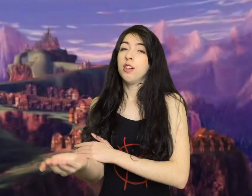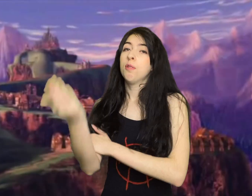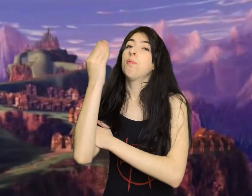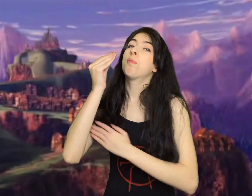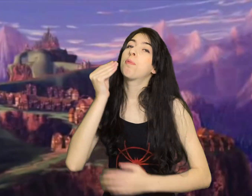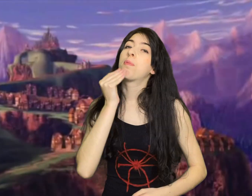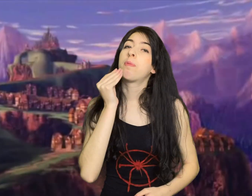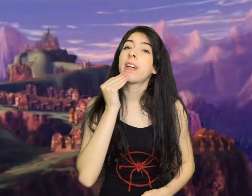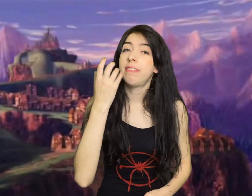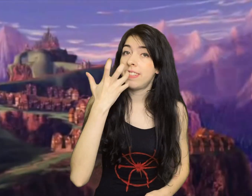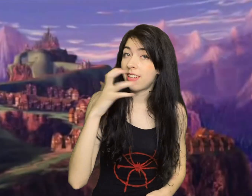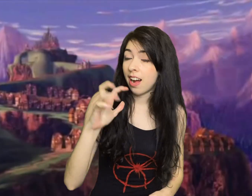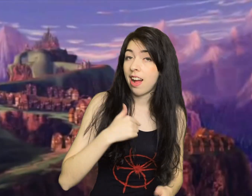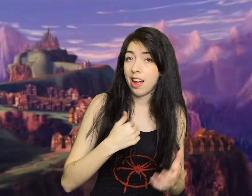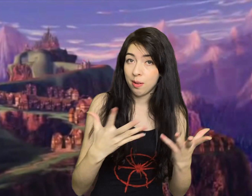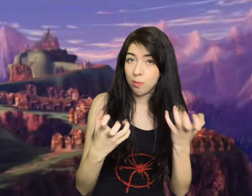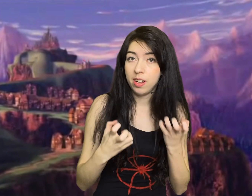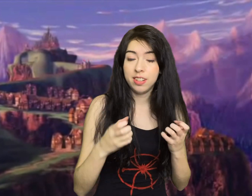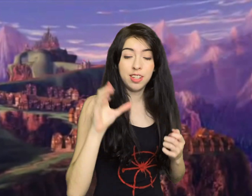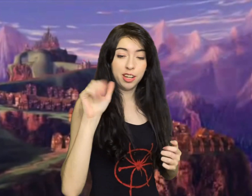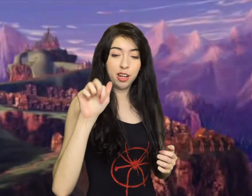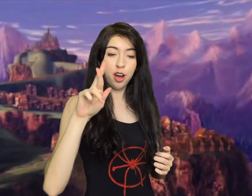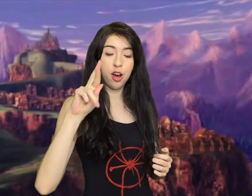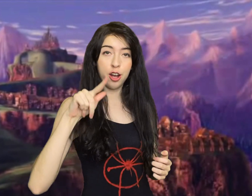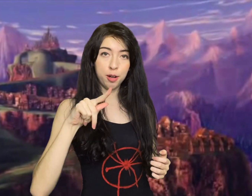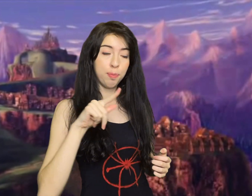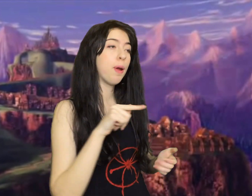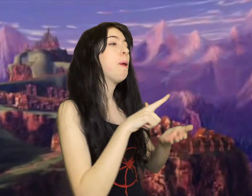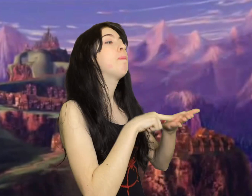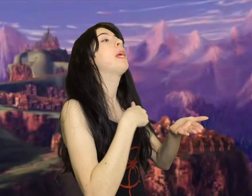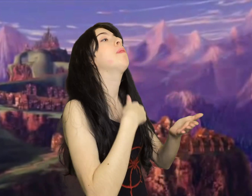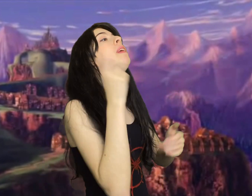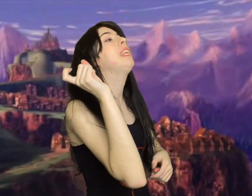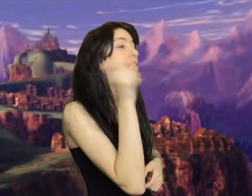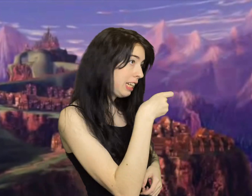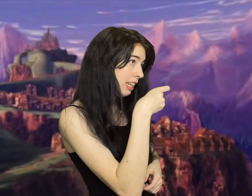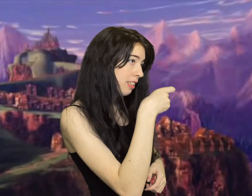BREAKFAST HOT I WANT CARP PAY-ME NEED